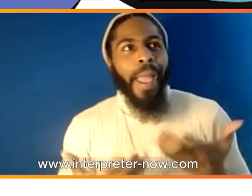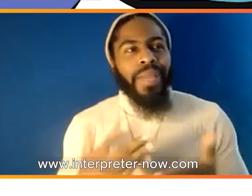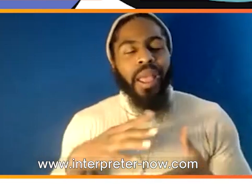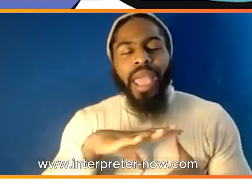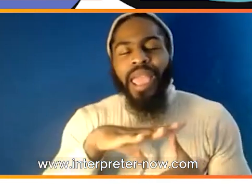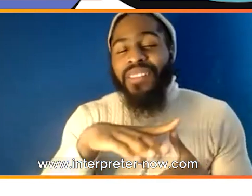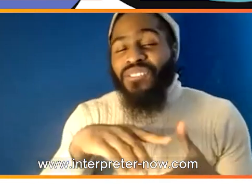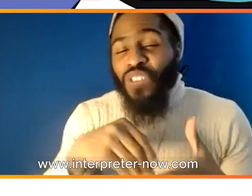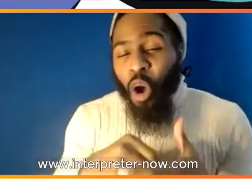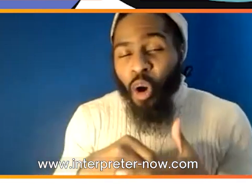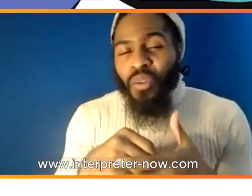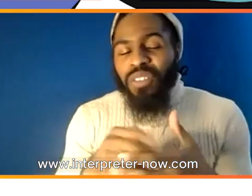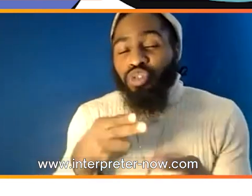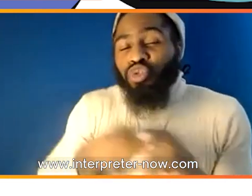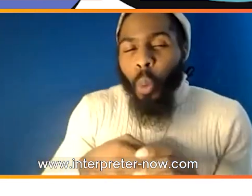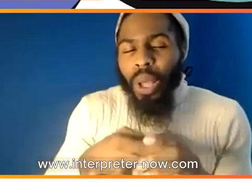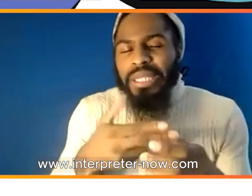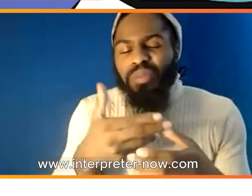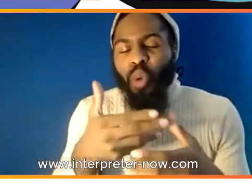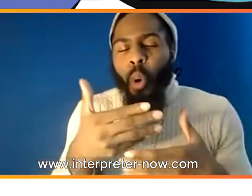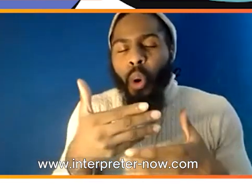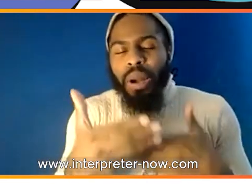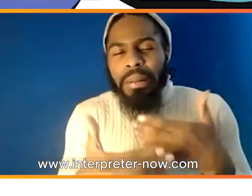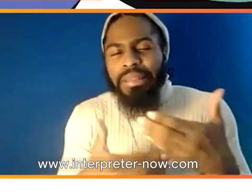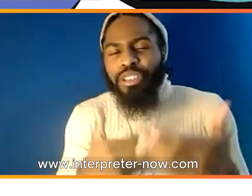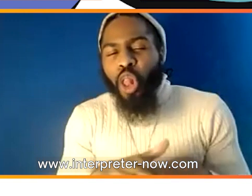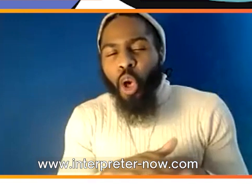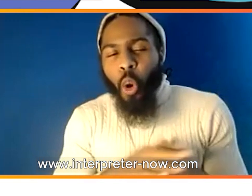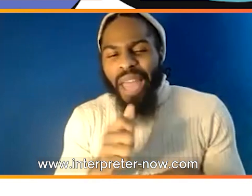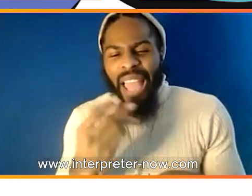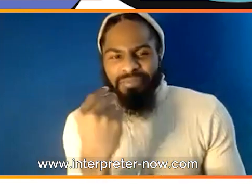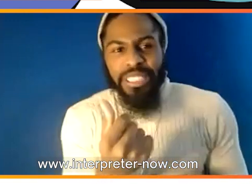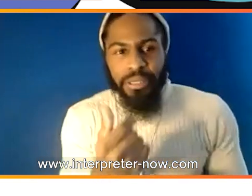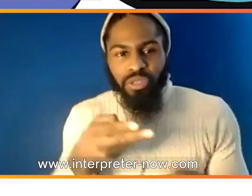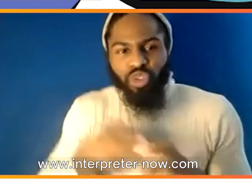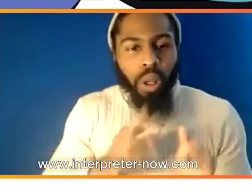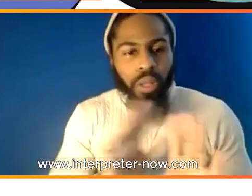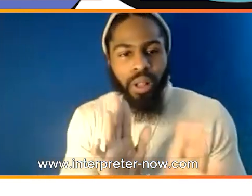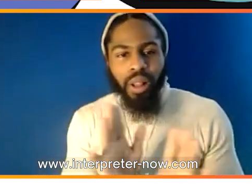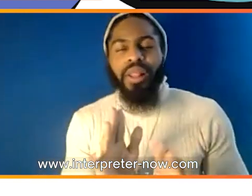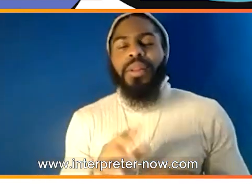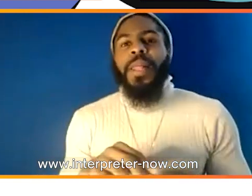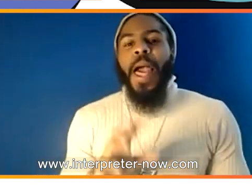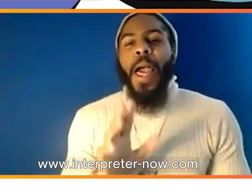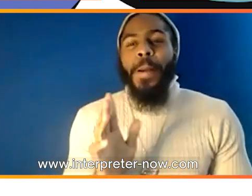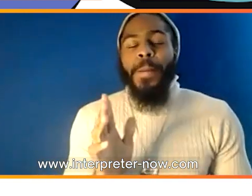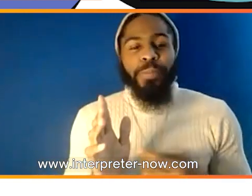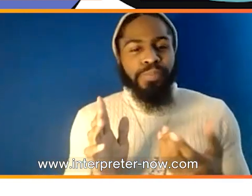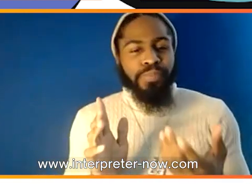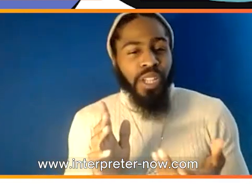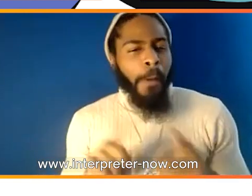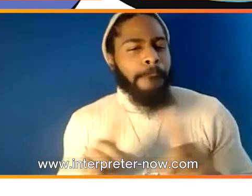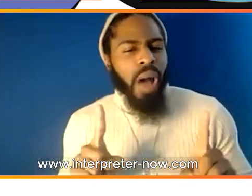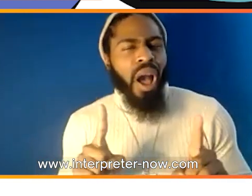if you will. But overall, 99% no. No, there's never been any retaliation or big pushback